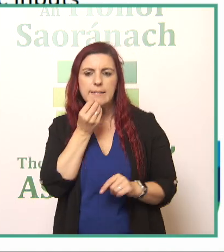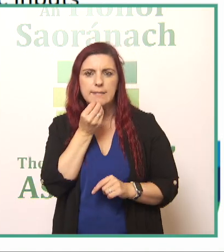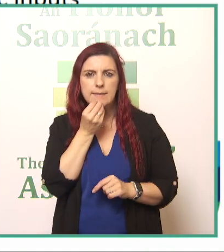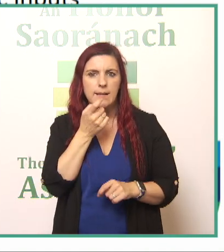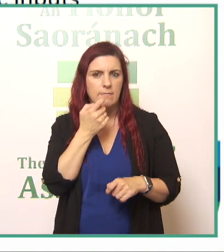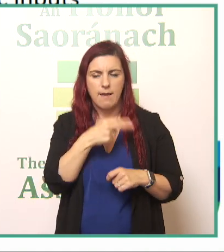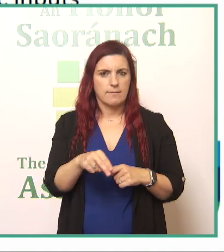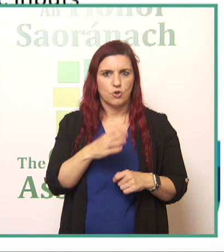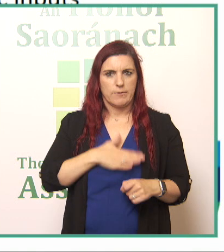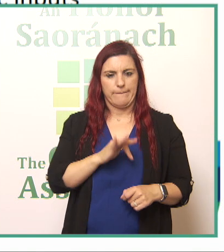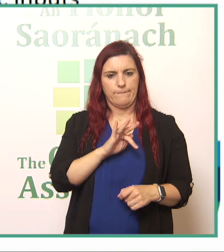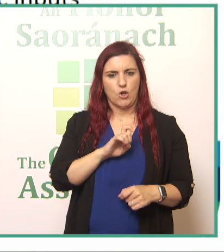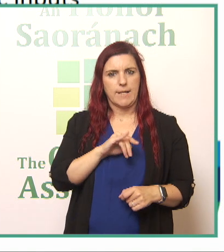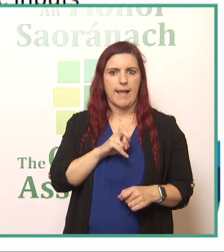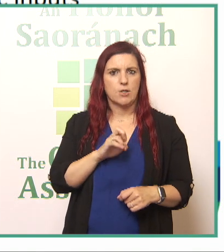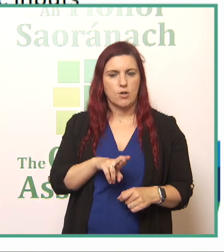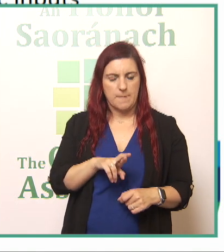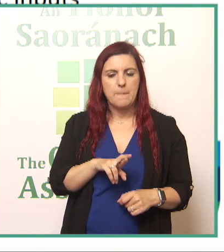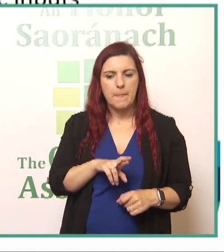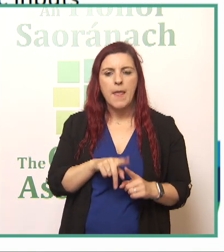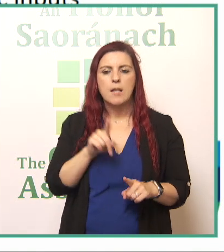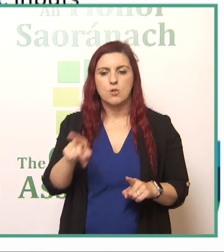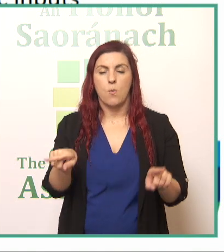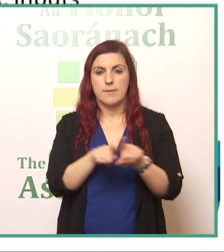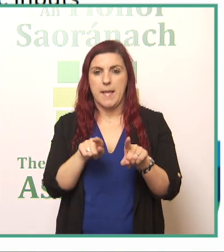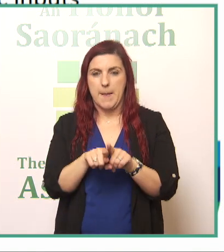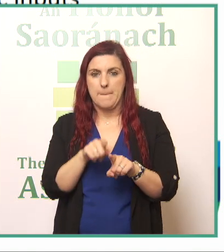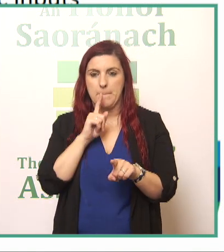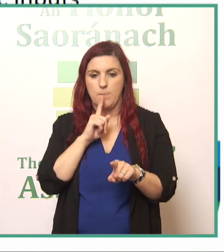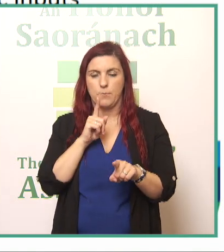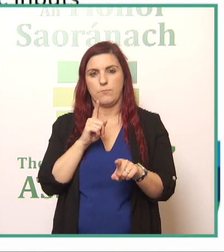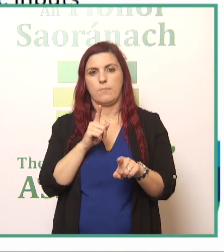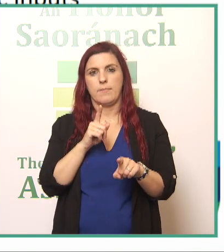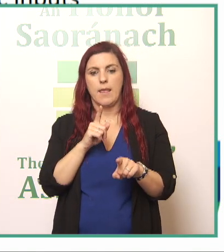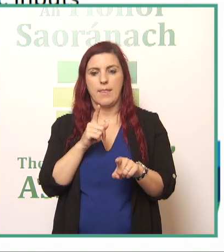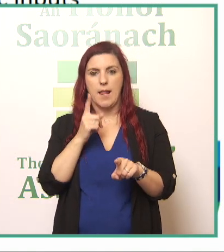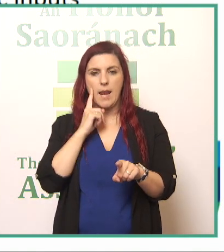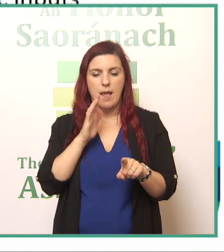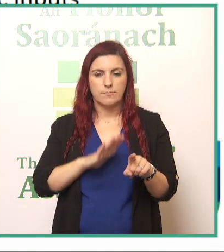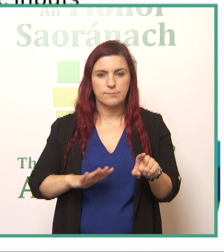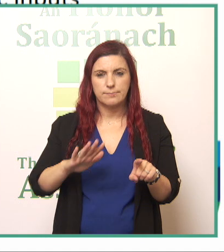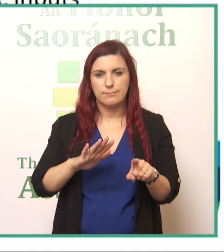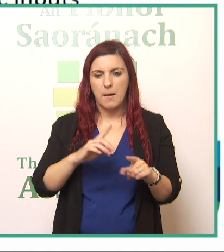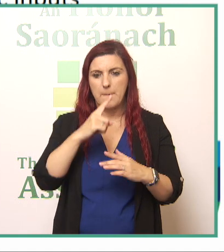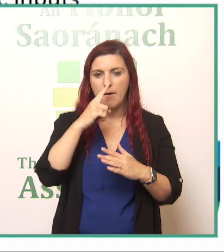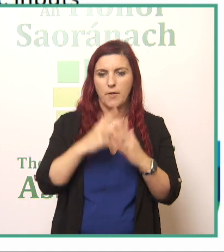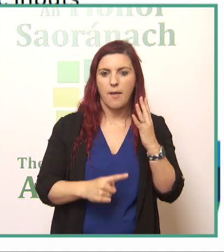um monocultures shoot better and Lambs that have been grazed on multi-species Wards have